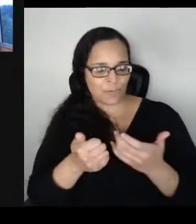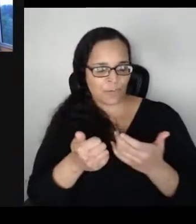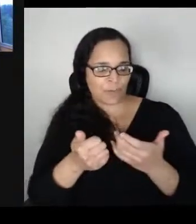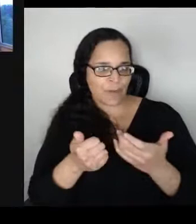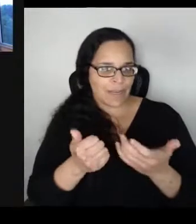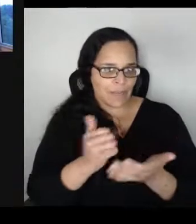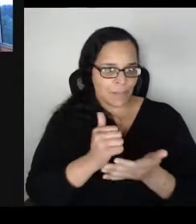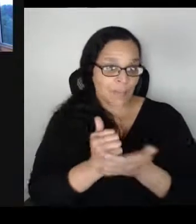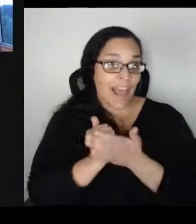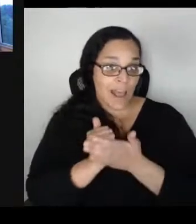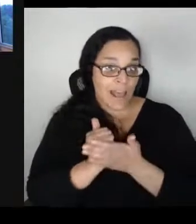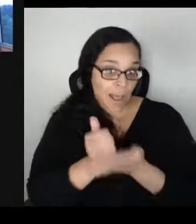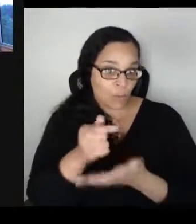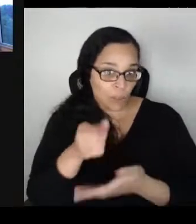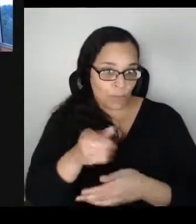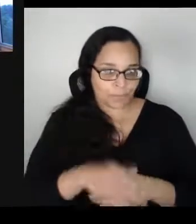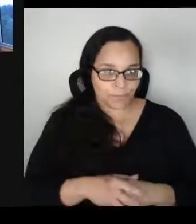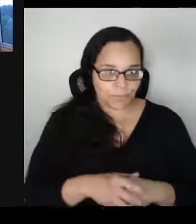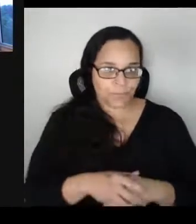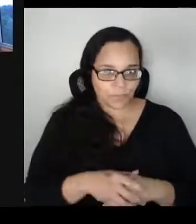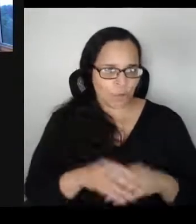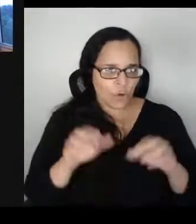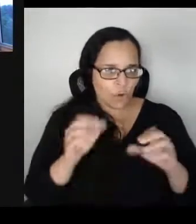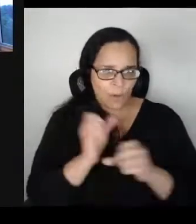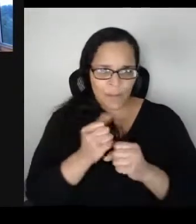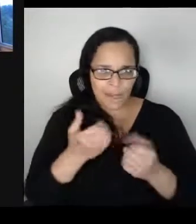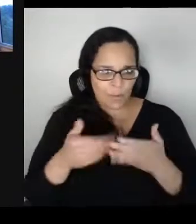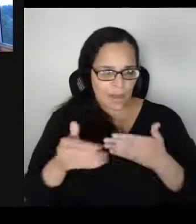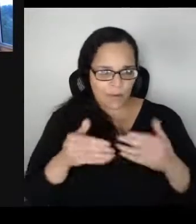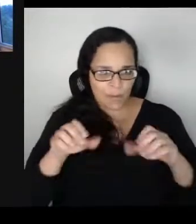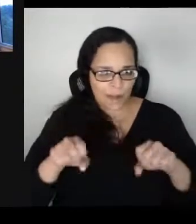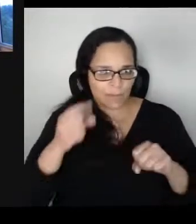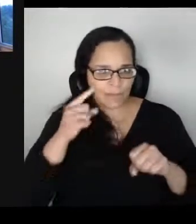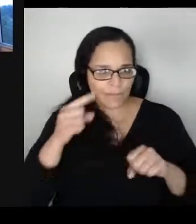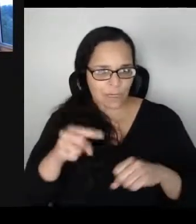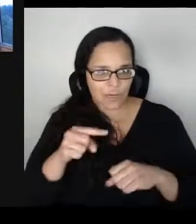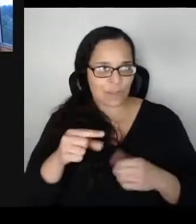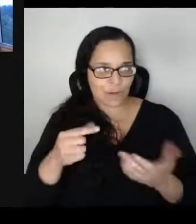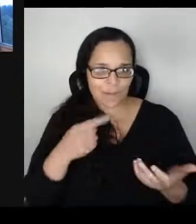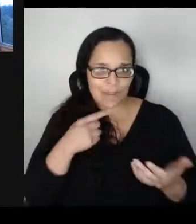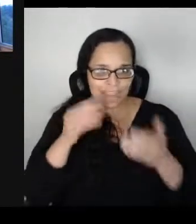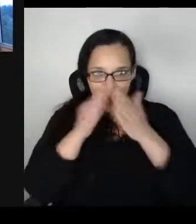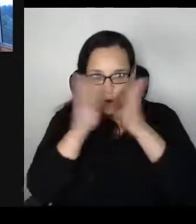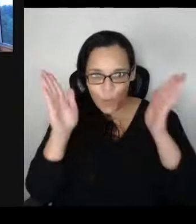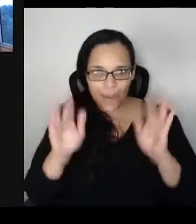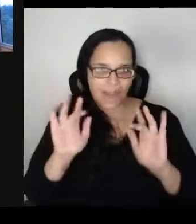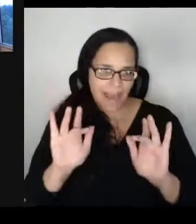So that's one thing I would say is to be open and empathetic to people situations.